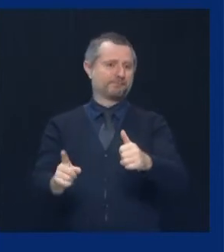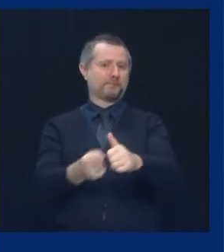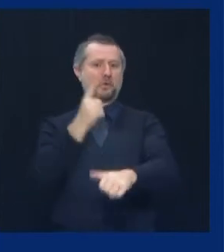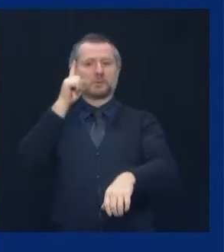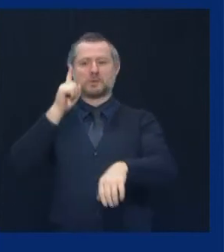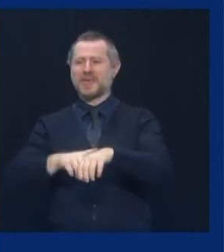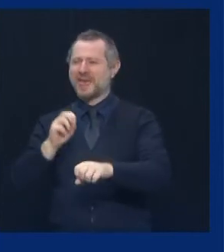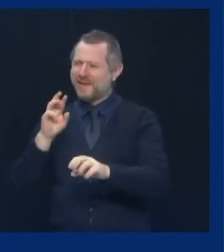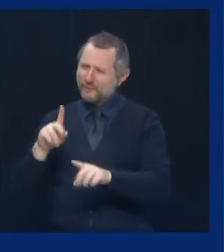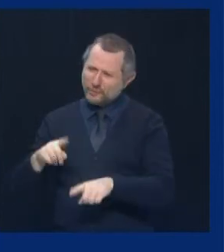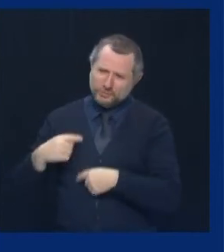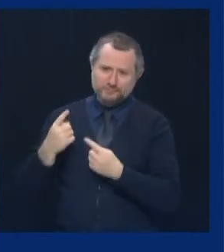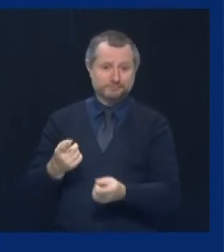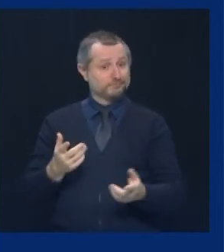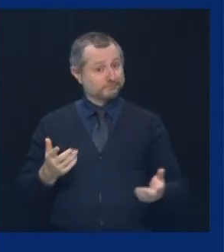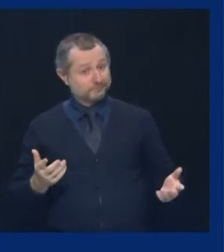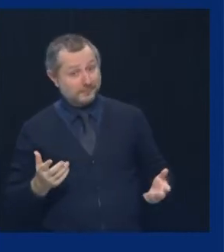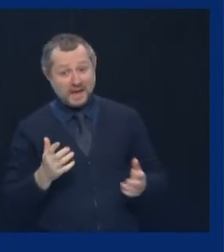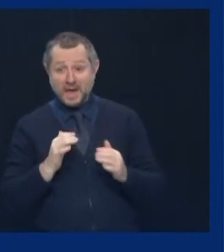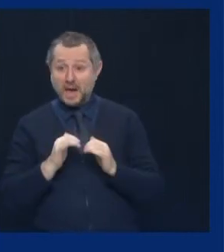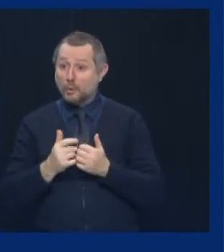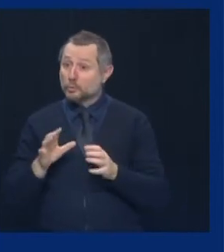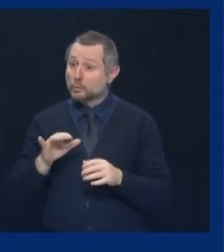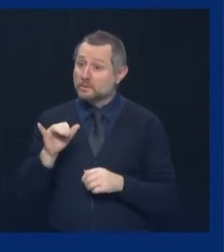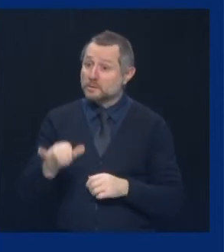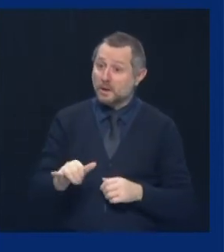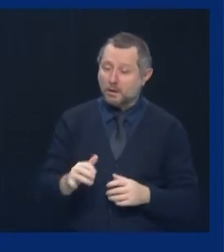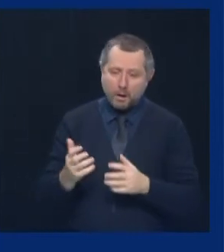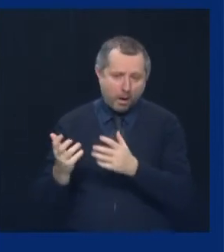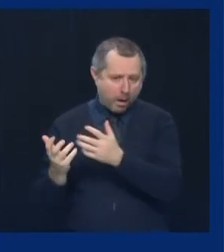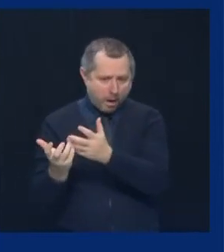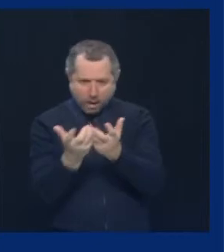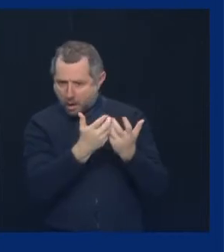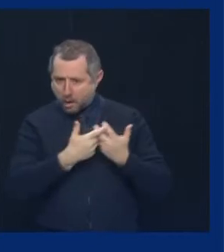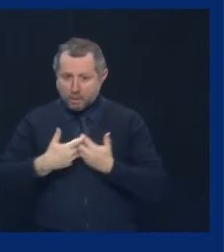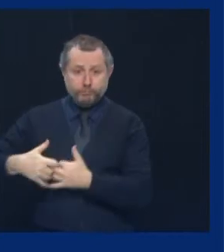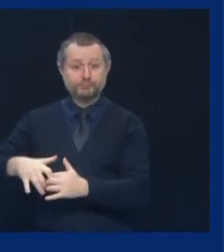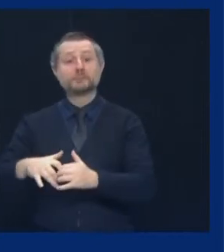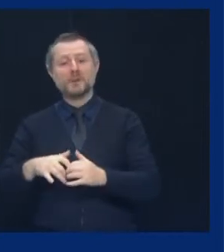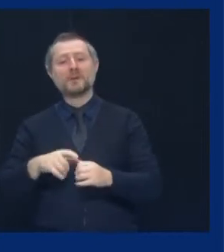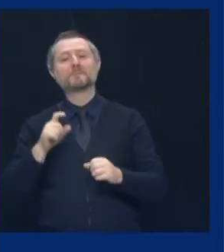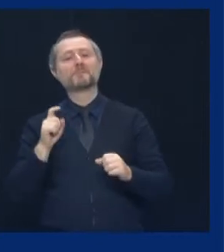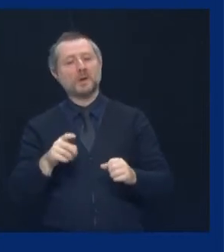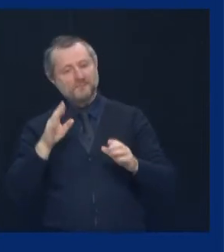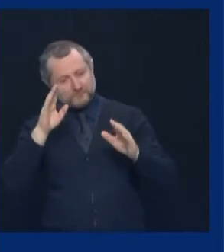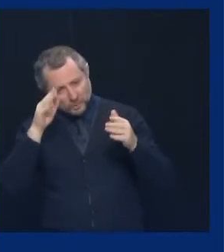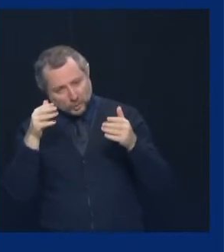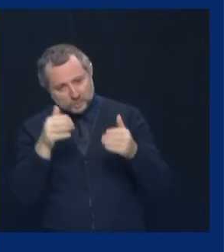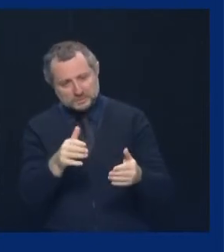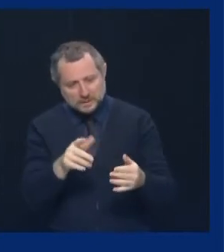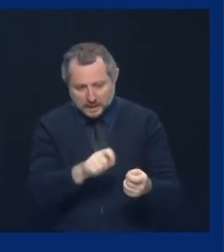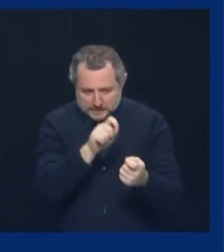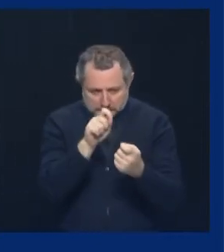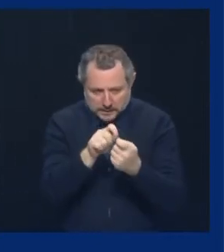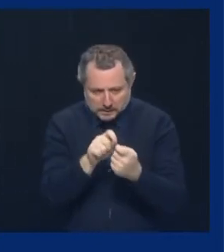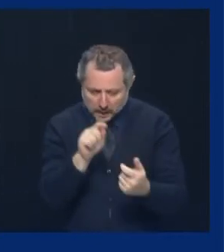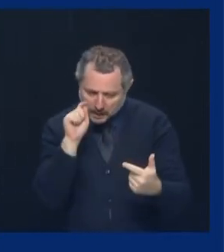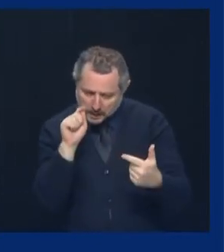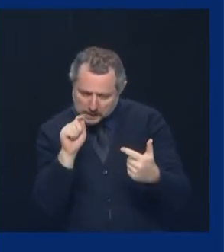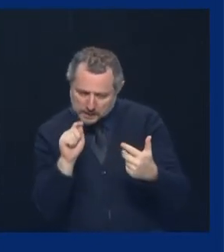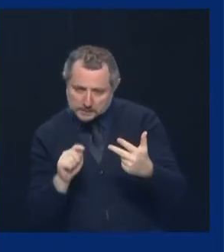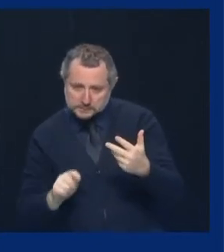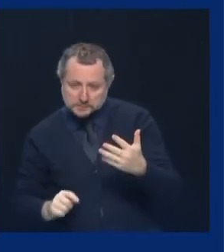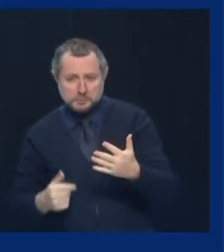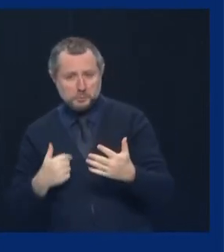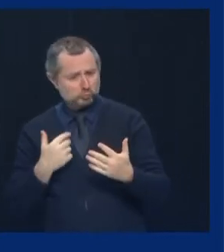IT'S NEVER BEEN DONE BEFORE.